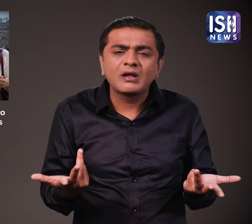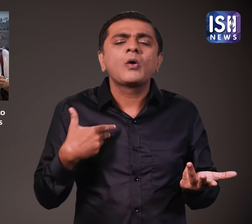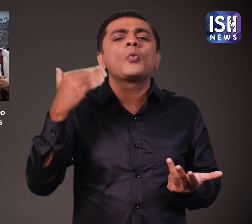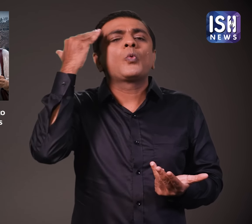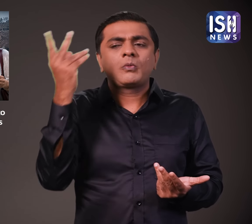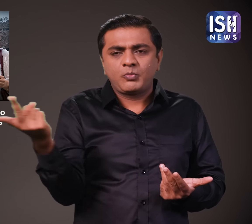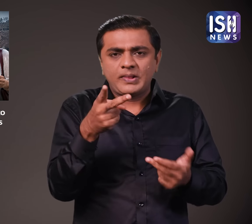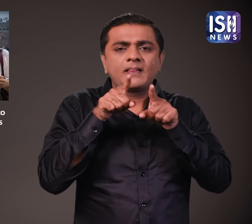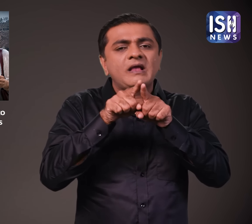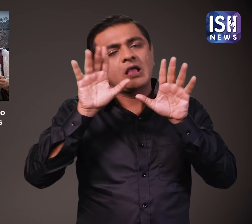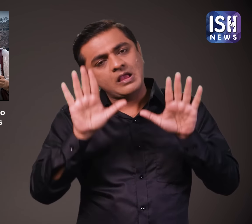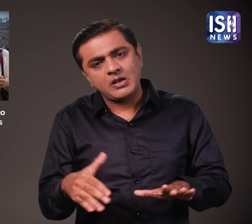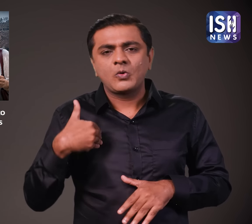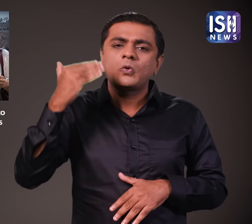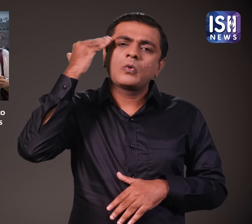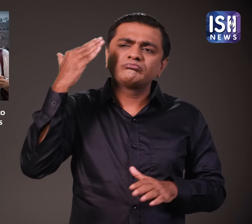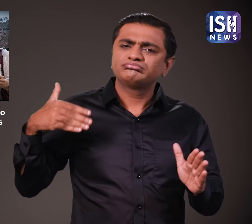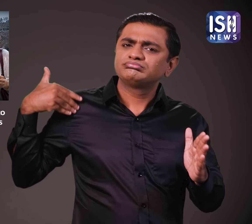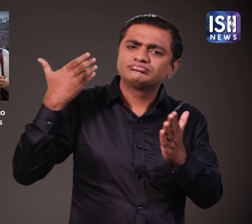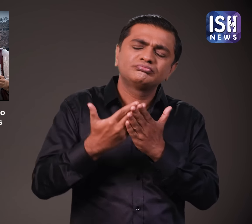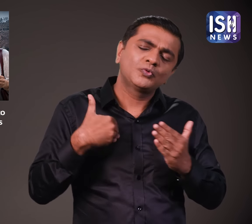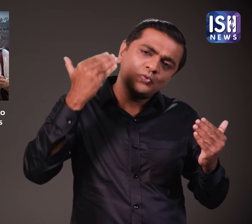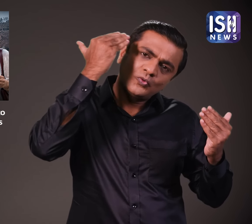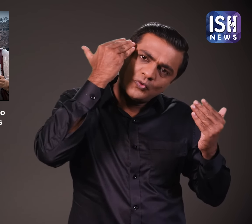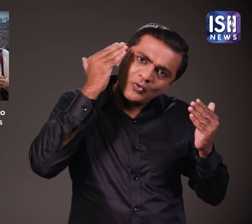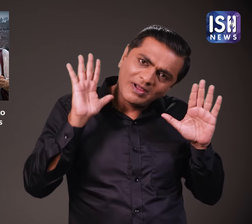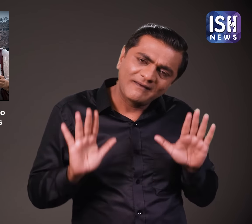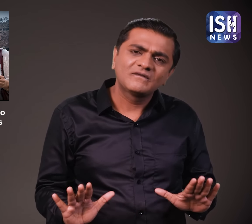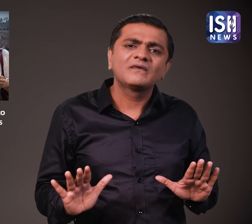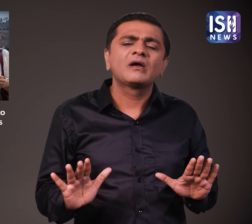According to the family, Shubham and Shreya were in a relationship since a long time.